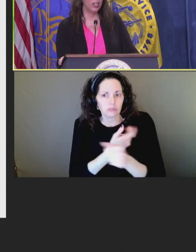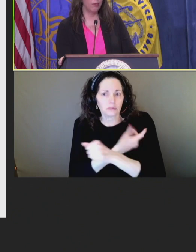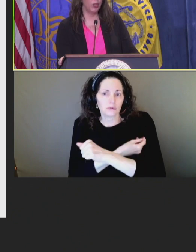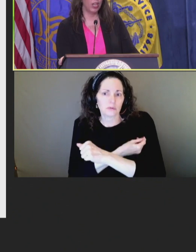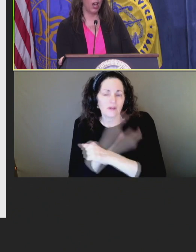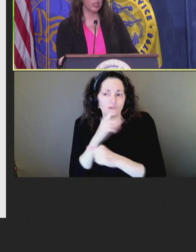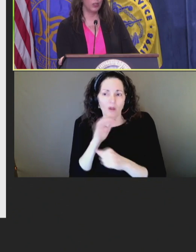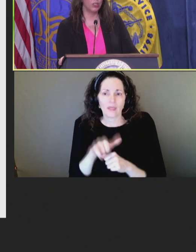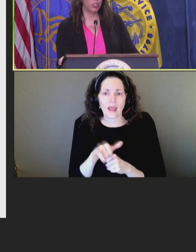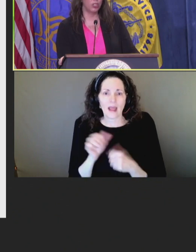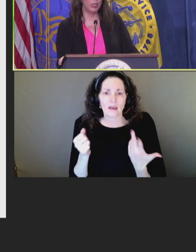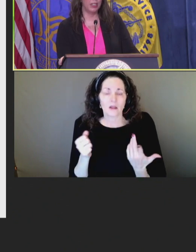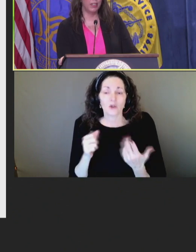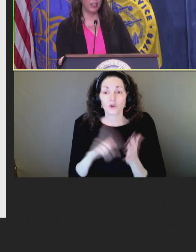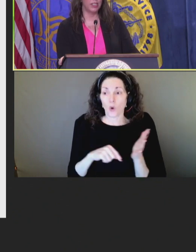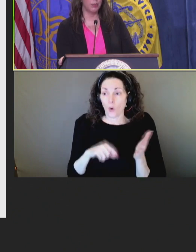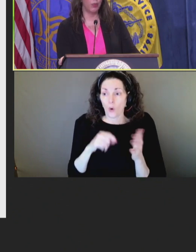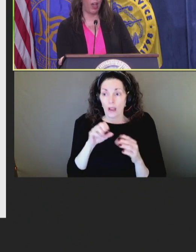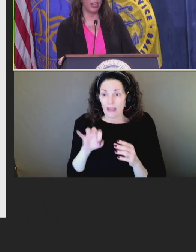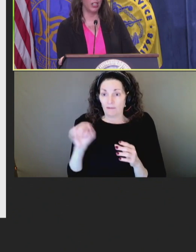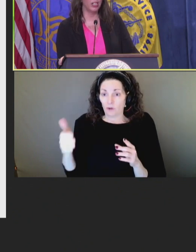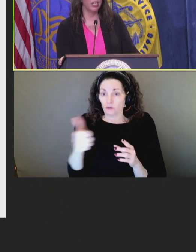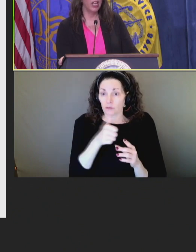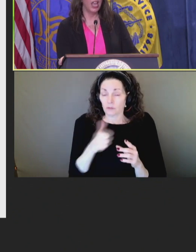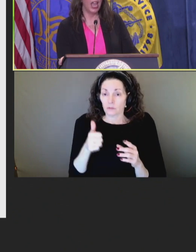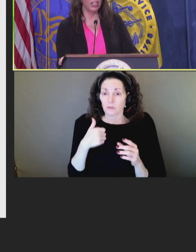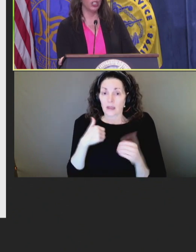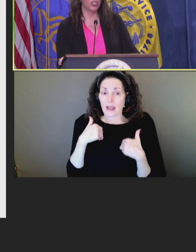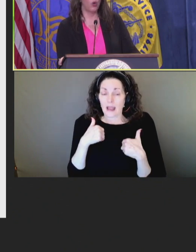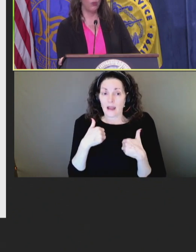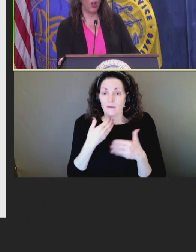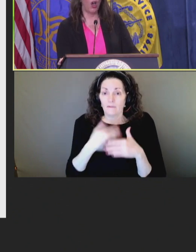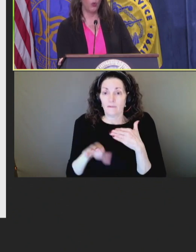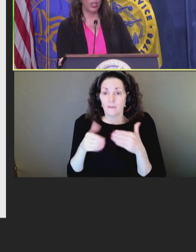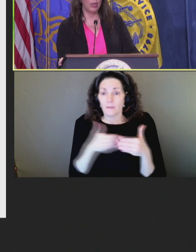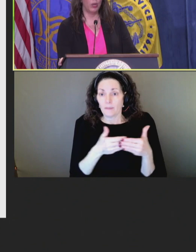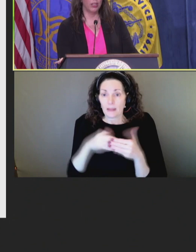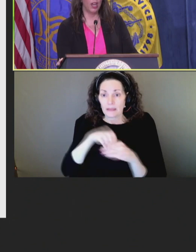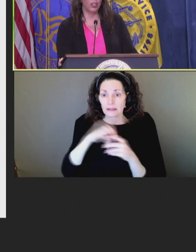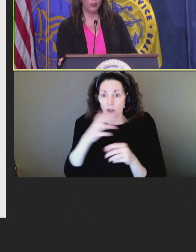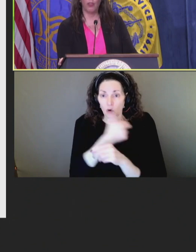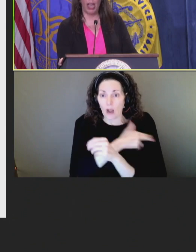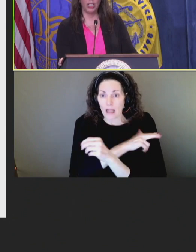birthing hospitals to be a VFC provider and just, overall, working with other providers